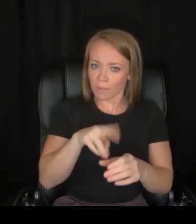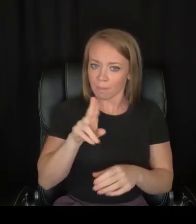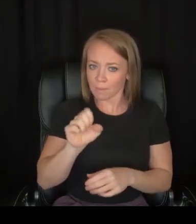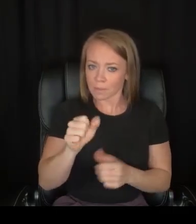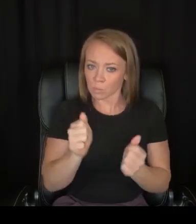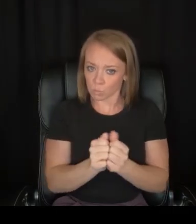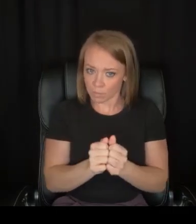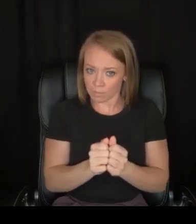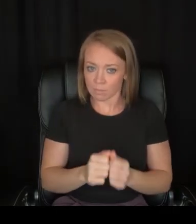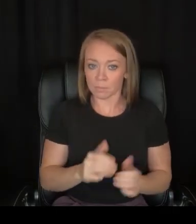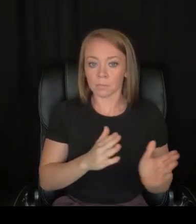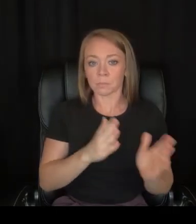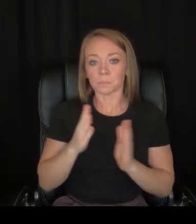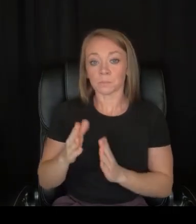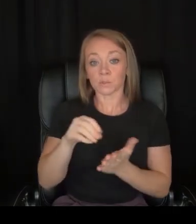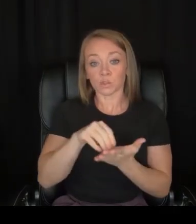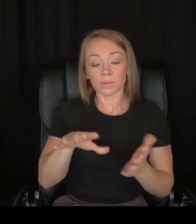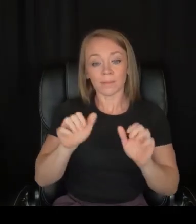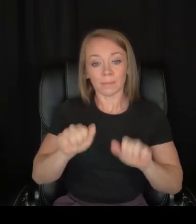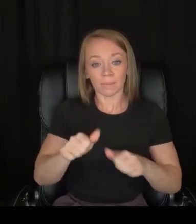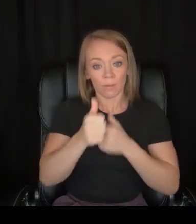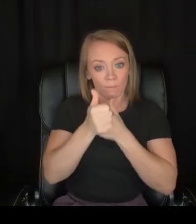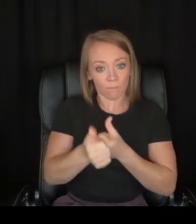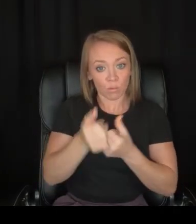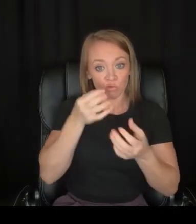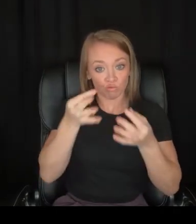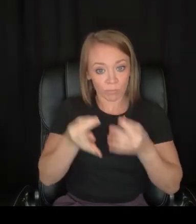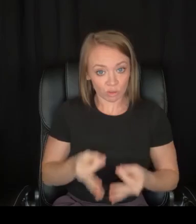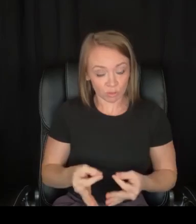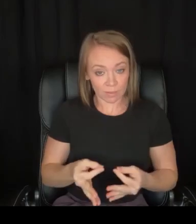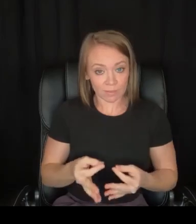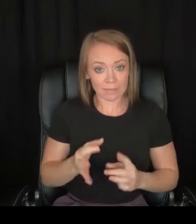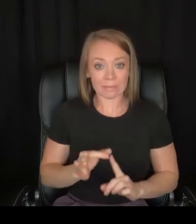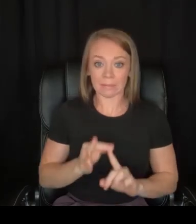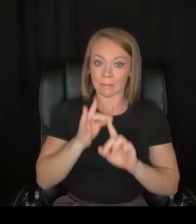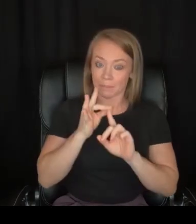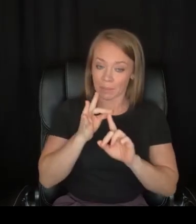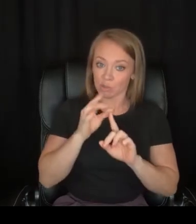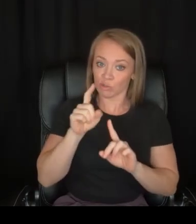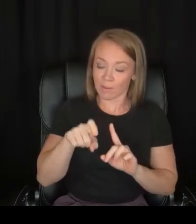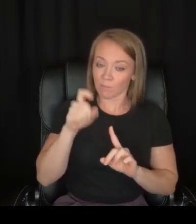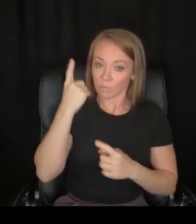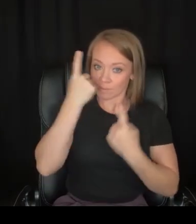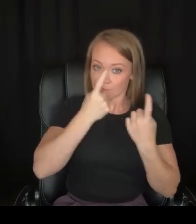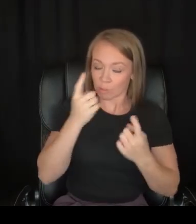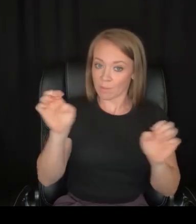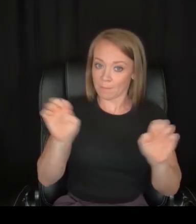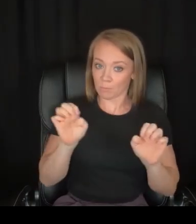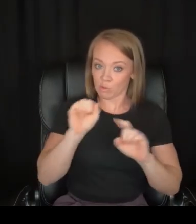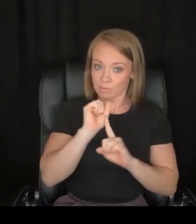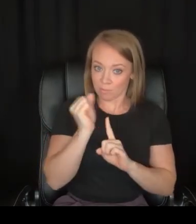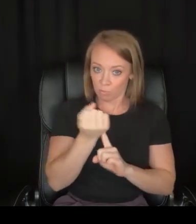Also the students ability to follow directions especially taken into consideration emergency situations.